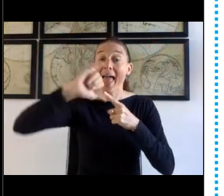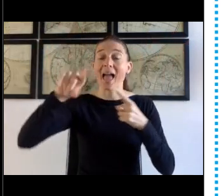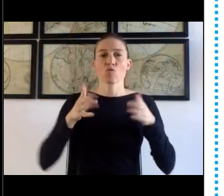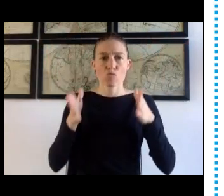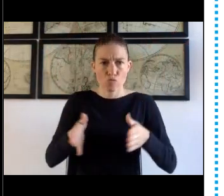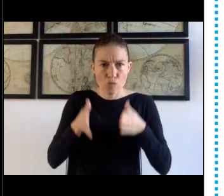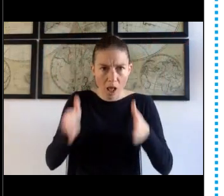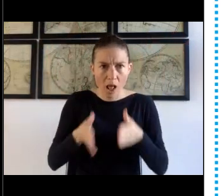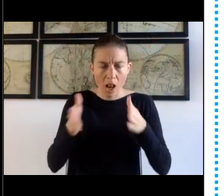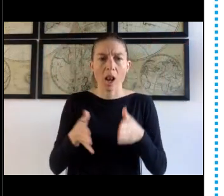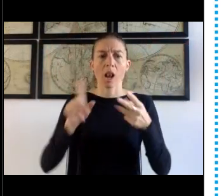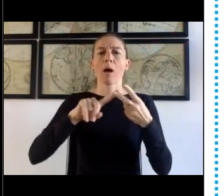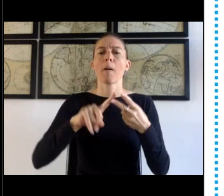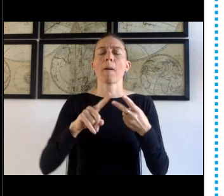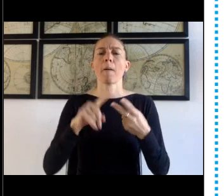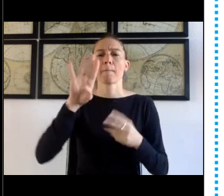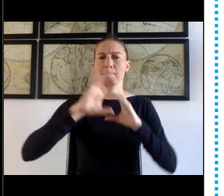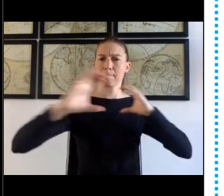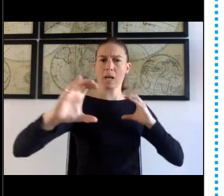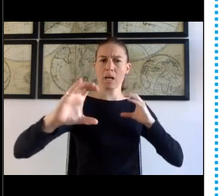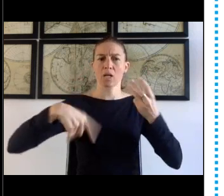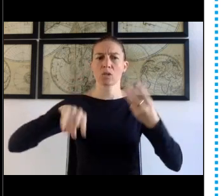and sea and inland waterways Passengers' Rights.